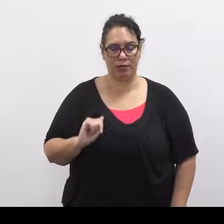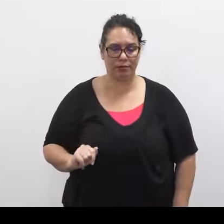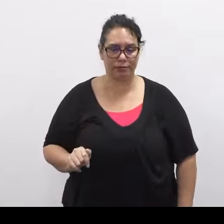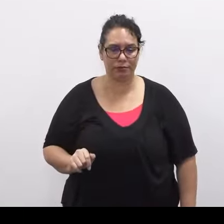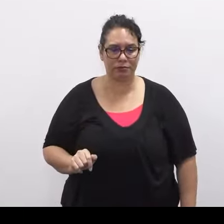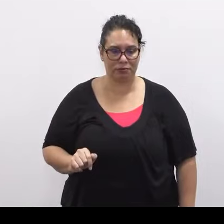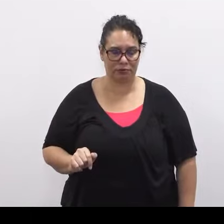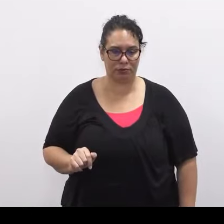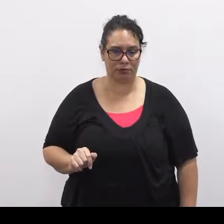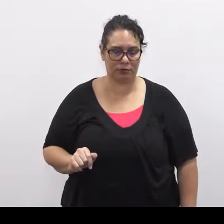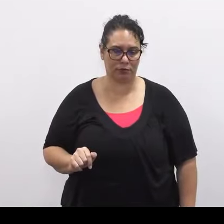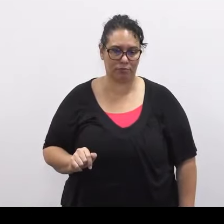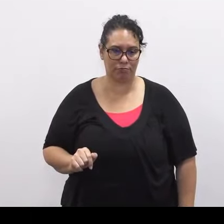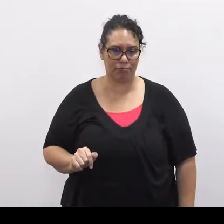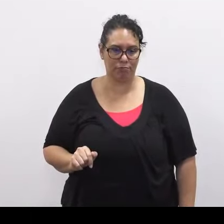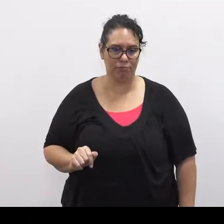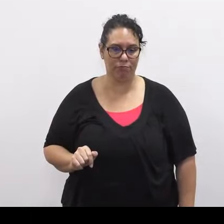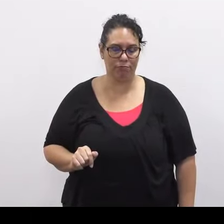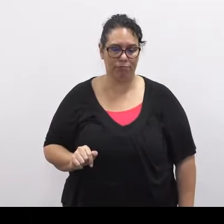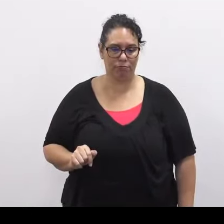in that area.